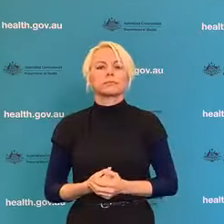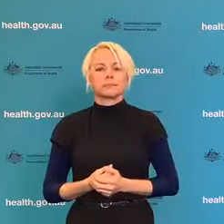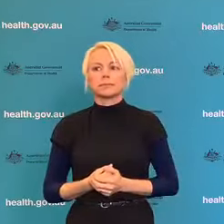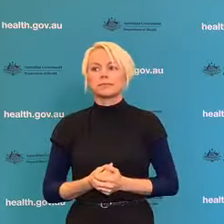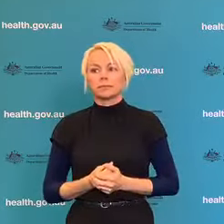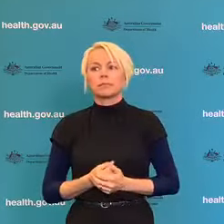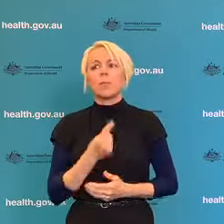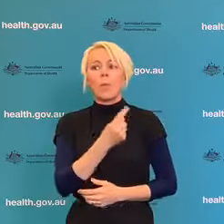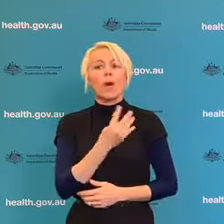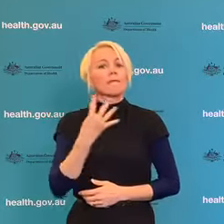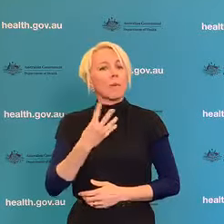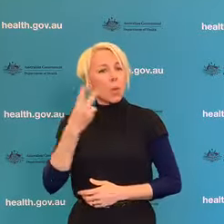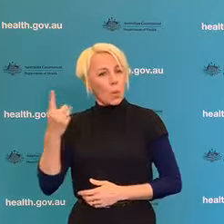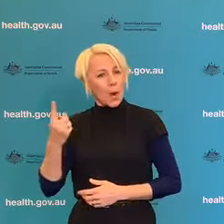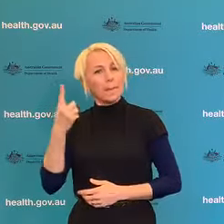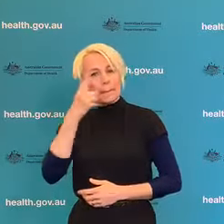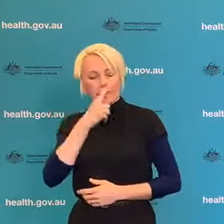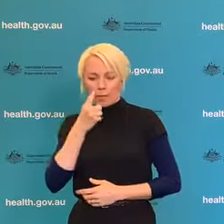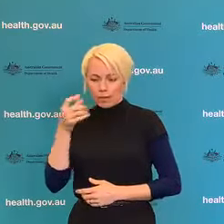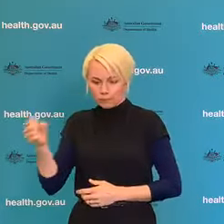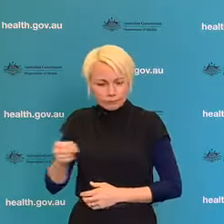being cared for, associated with COVID-19,